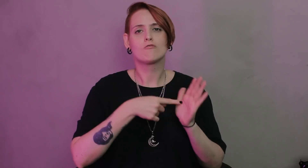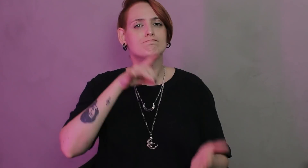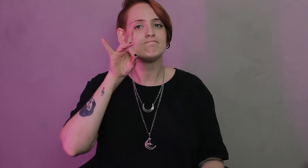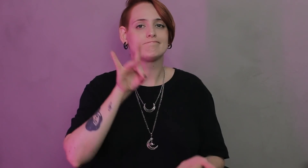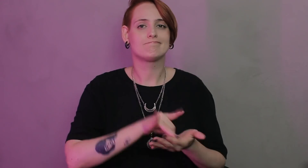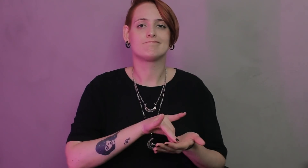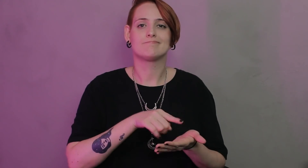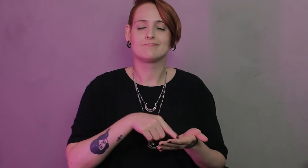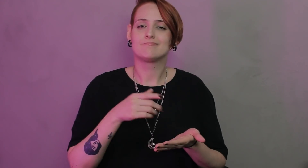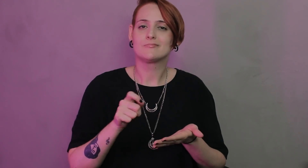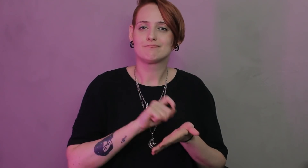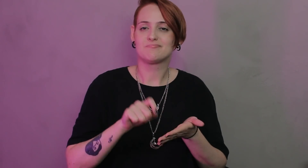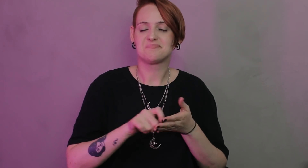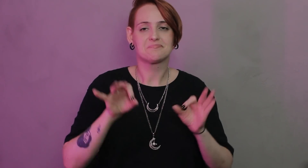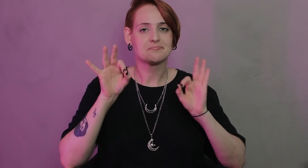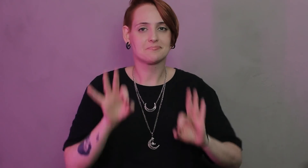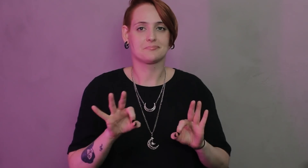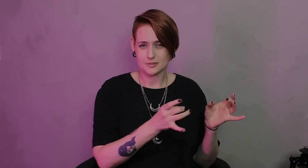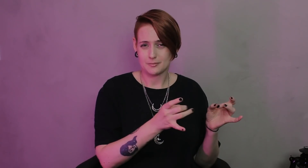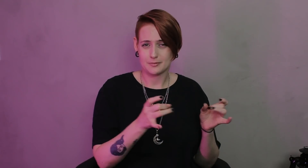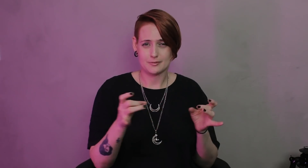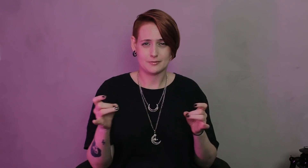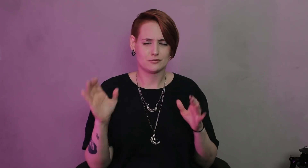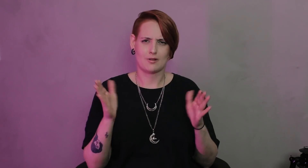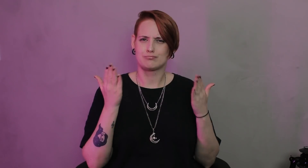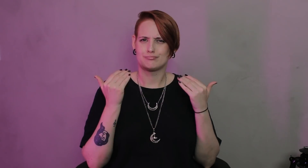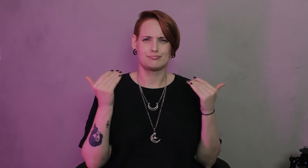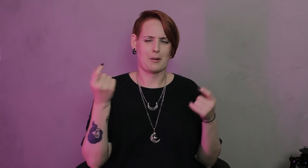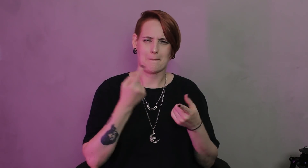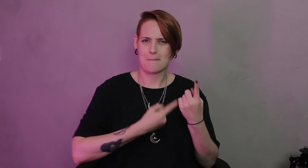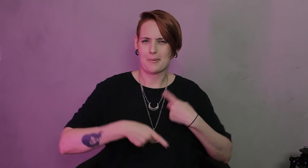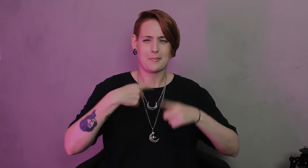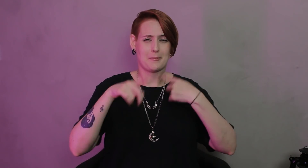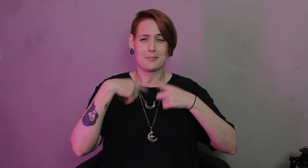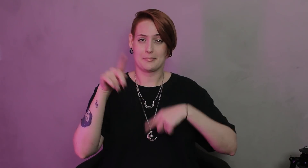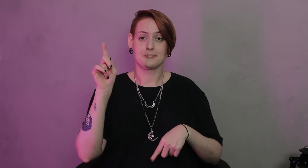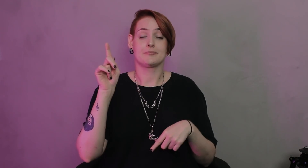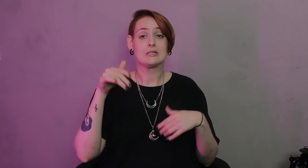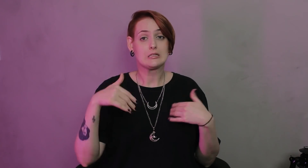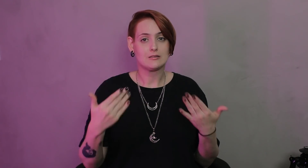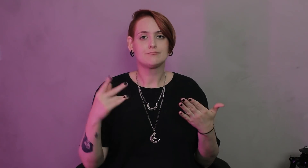the journal's authentication! In addition to the successful sales of the book,